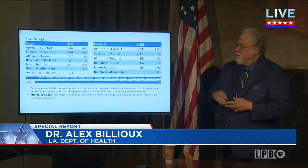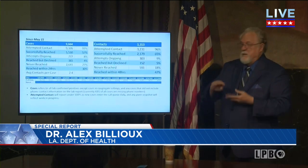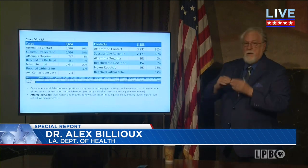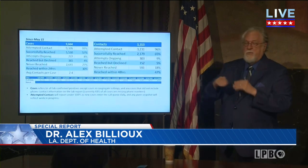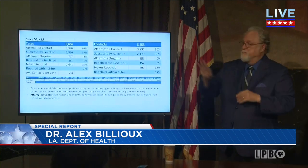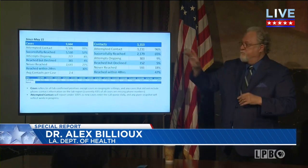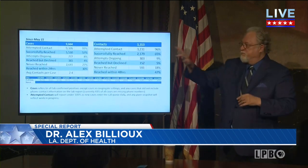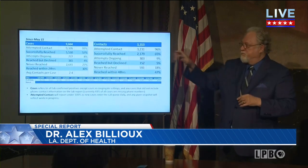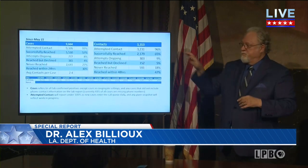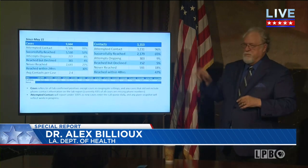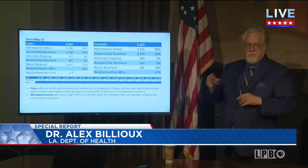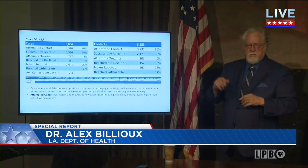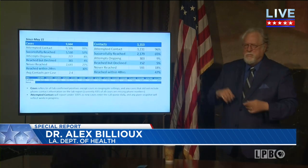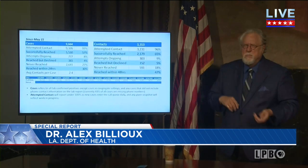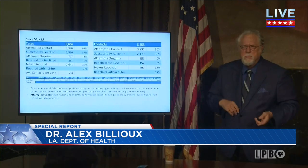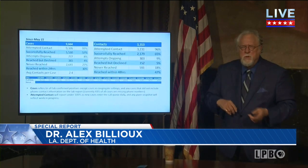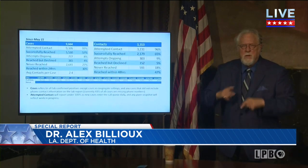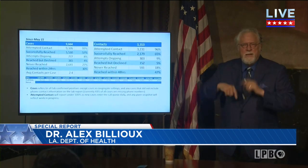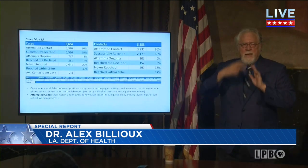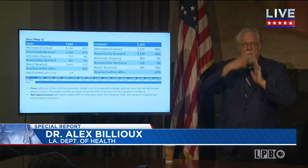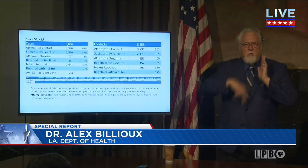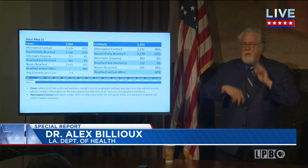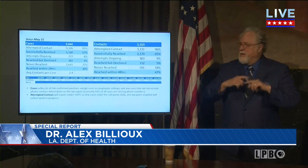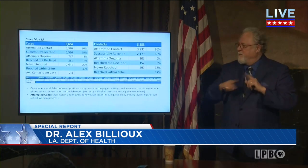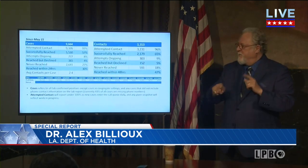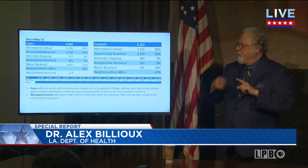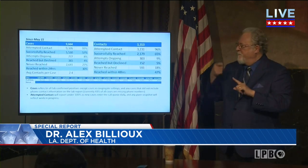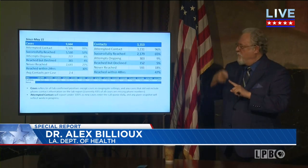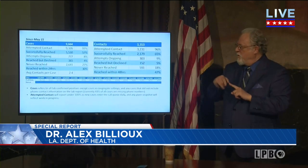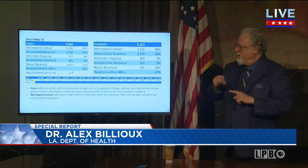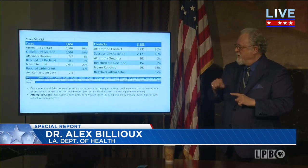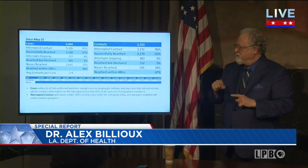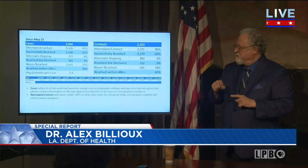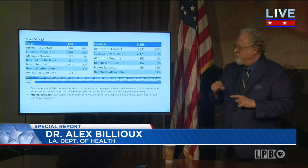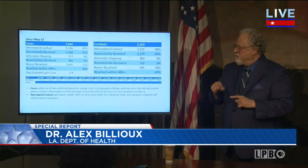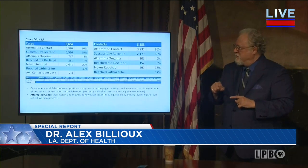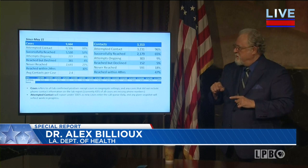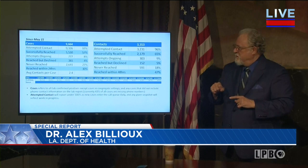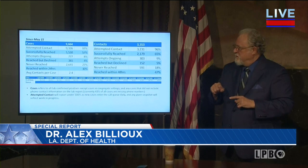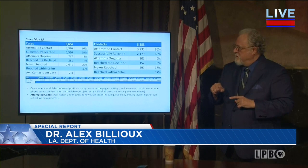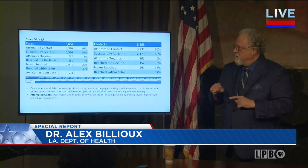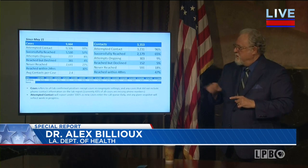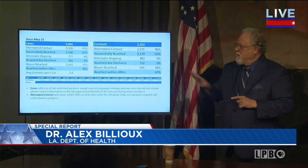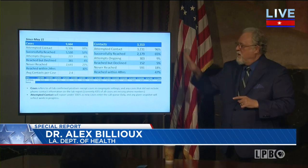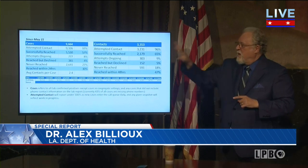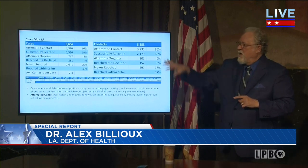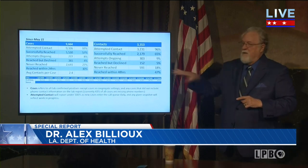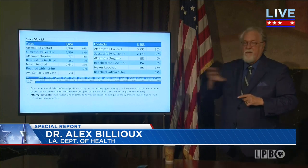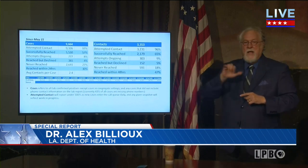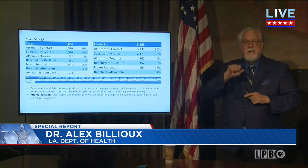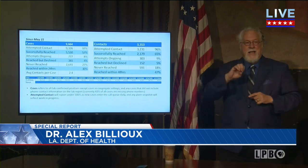BE FASTER. OUR GOAL THERE IS 48 HOURS OR LESS. YOU SEE DATA WITH NUMBERS THAT